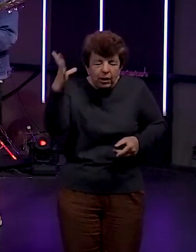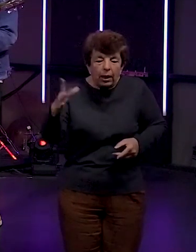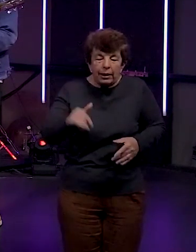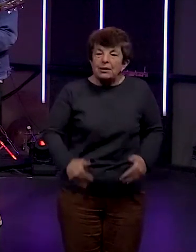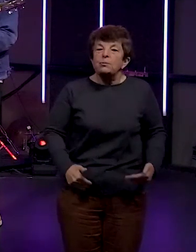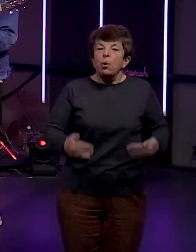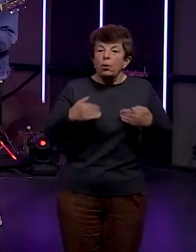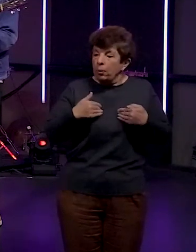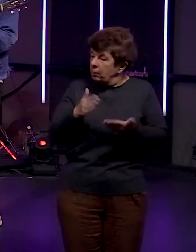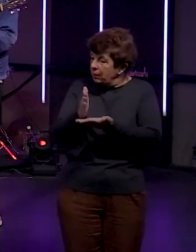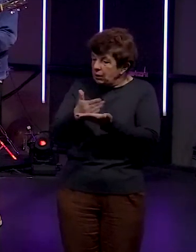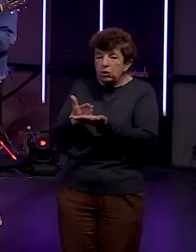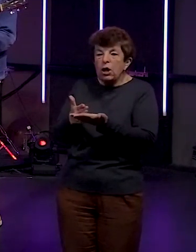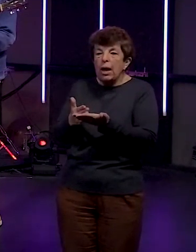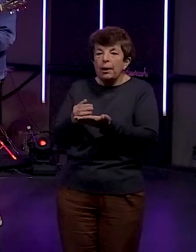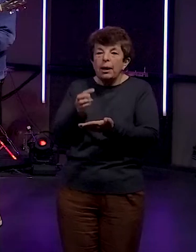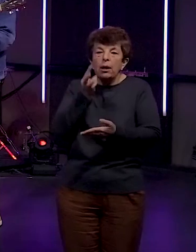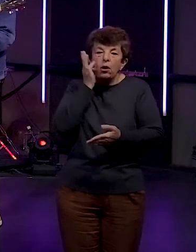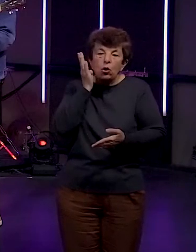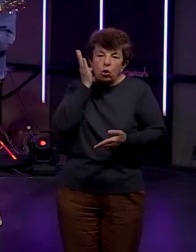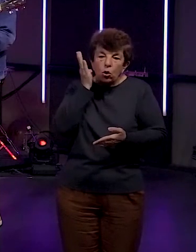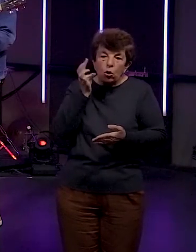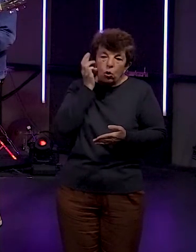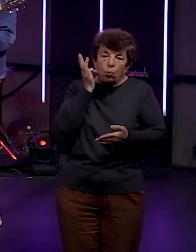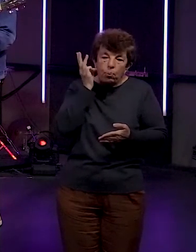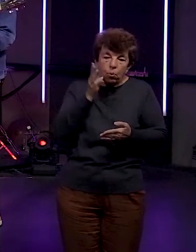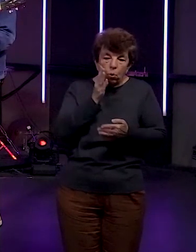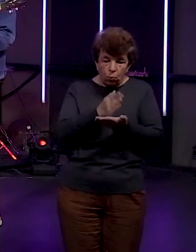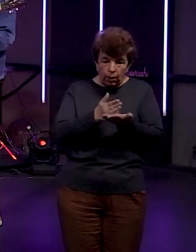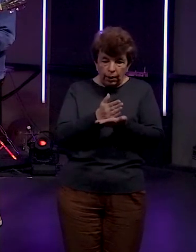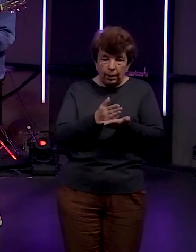we're going to be sharing at the communion table together. So if you've